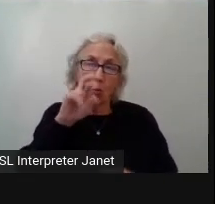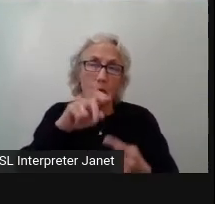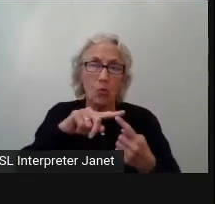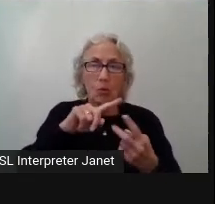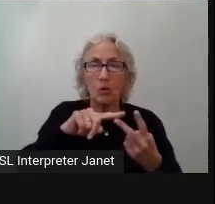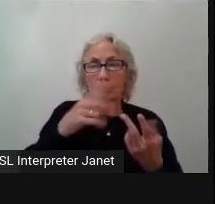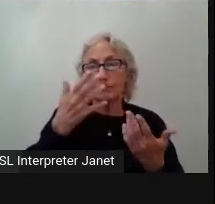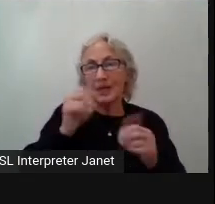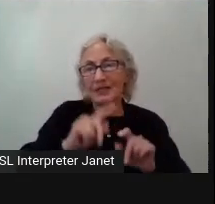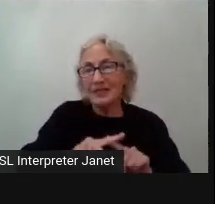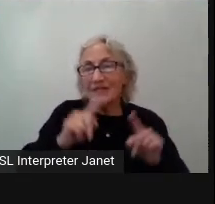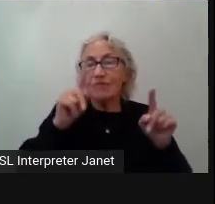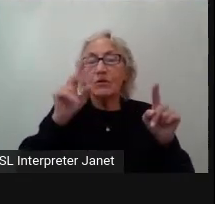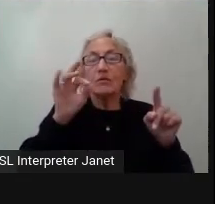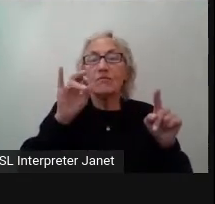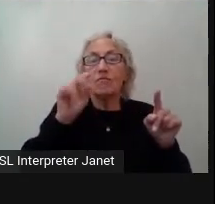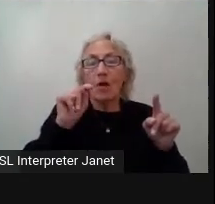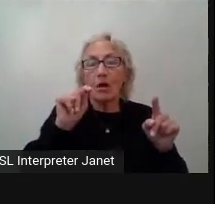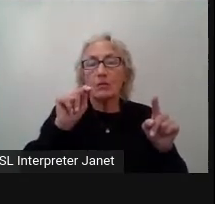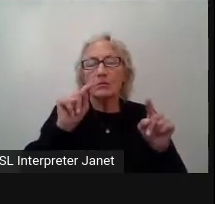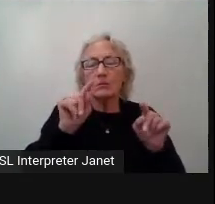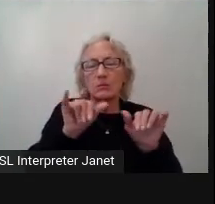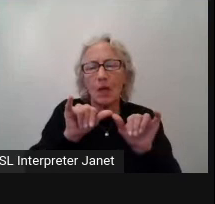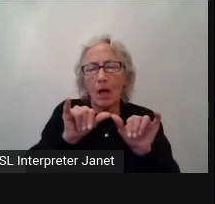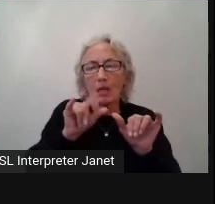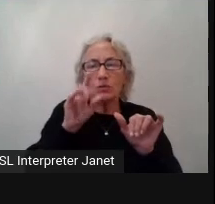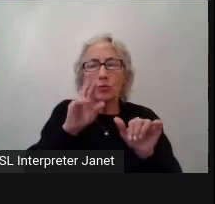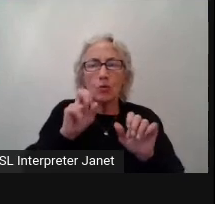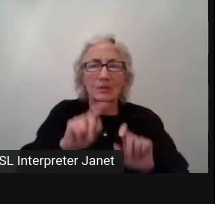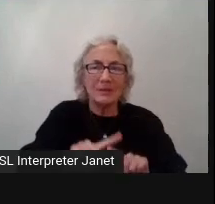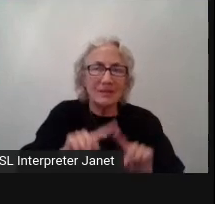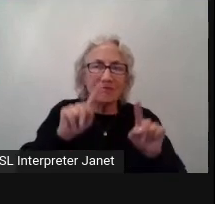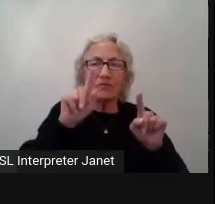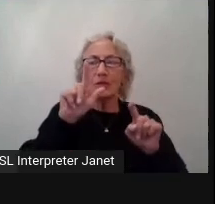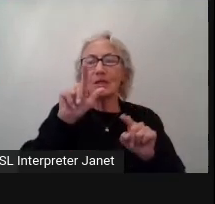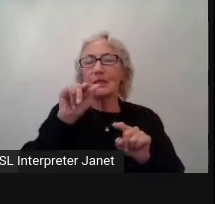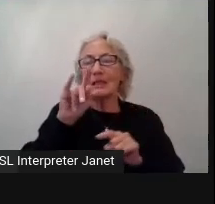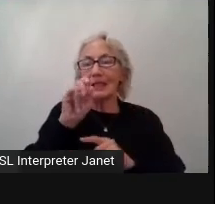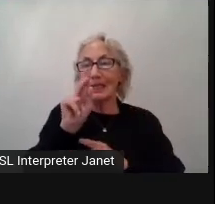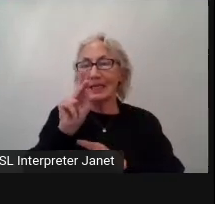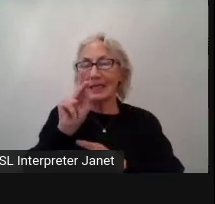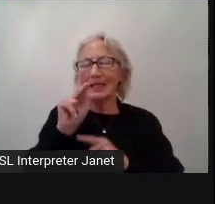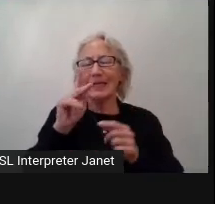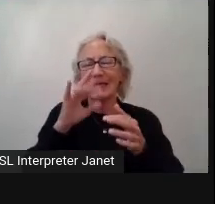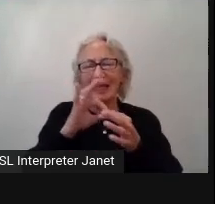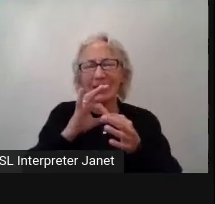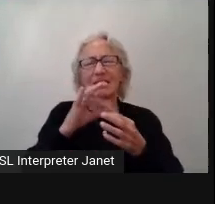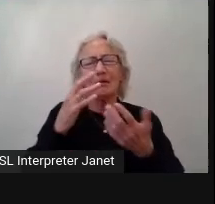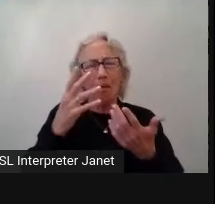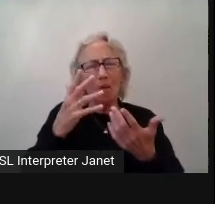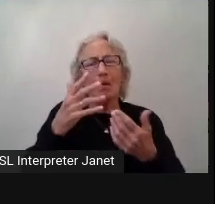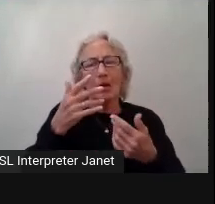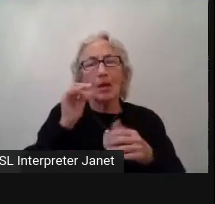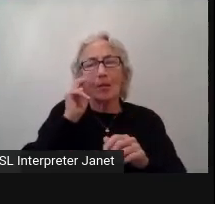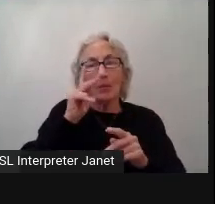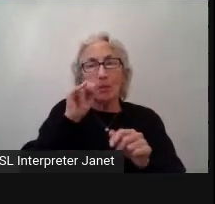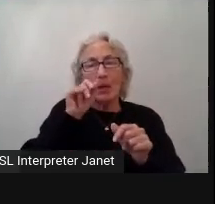or highlight the links, all the links. That is a decision they made in their account settings.